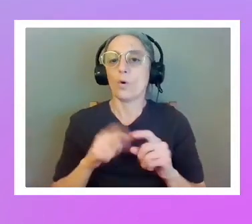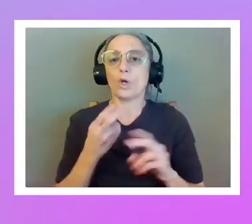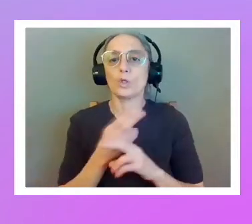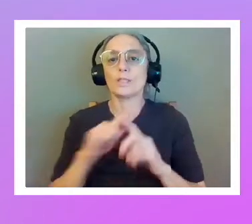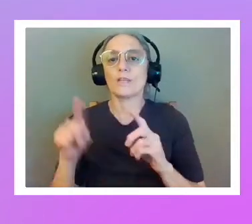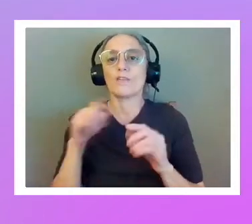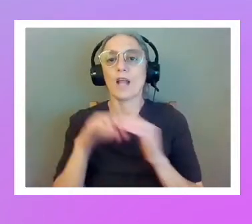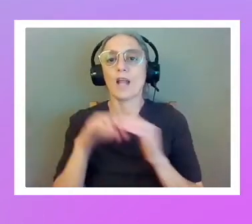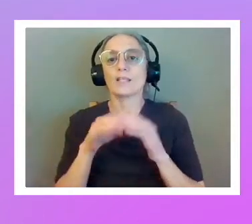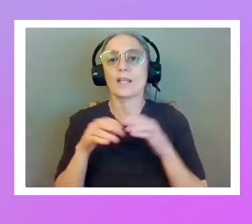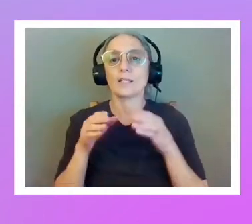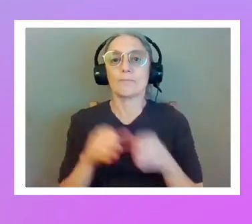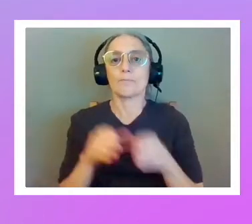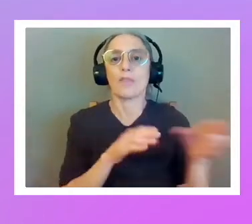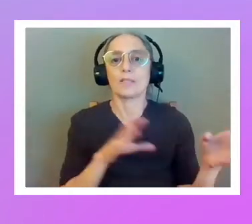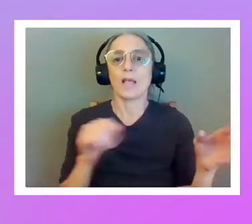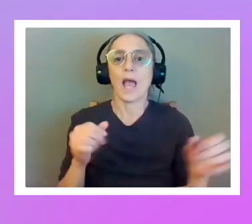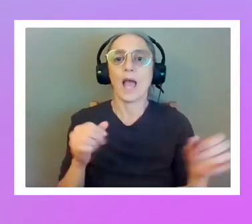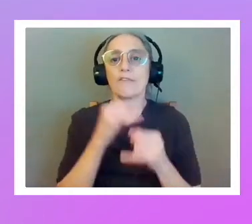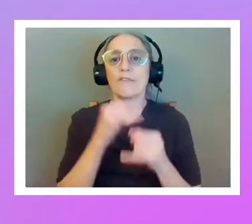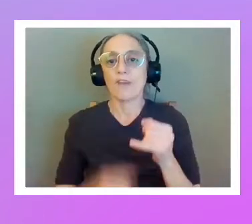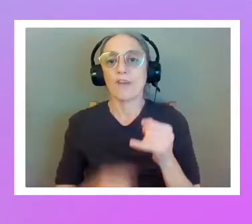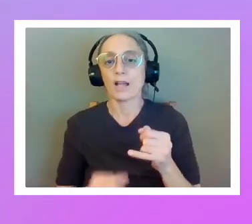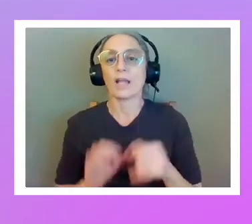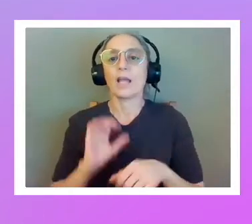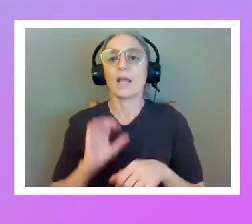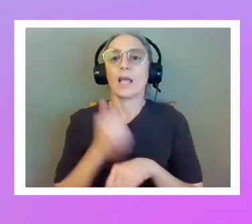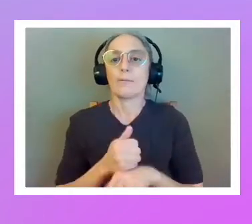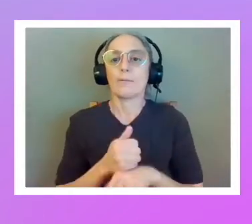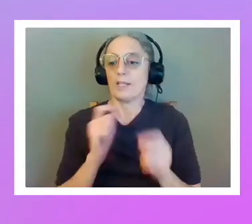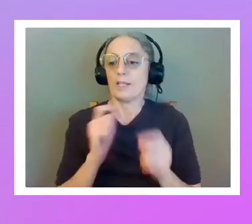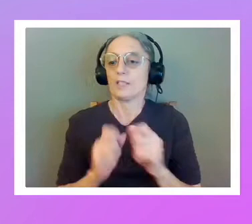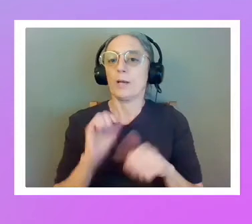And finally implement changes based on research findings